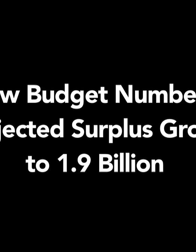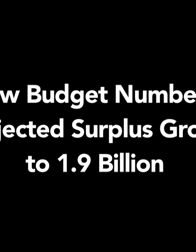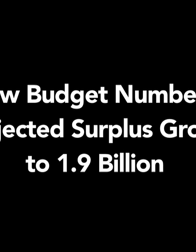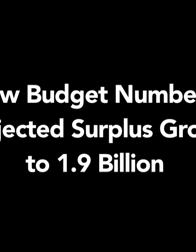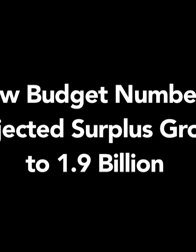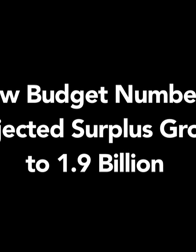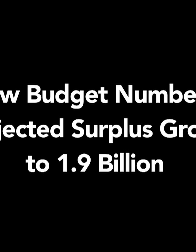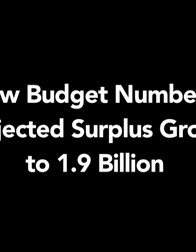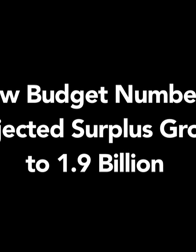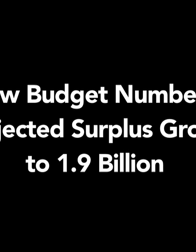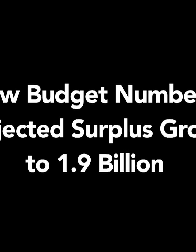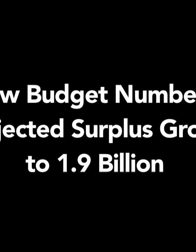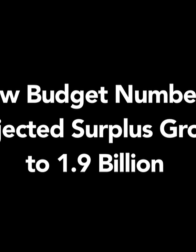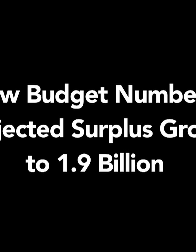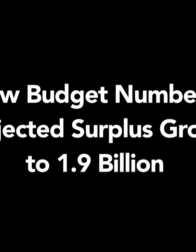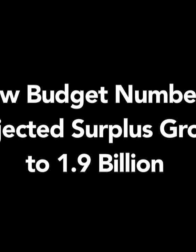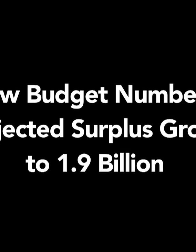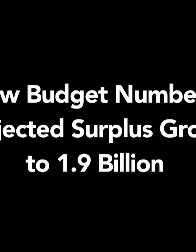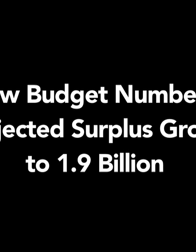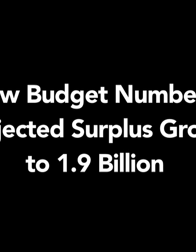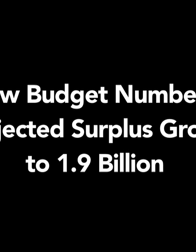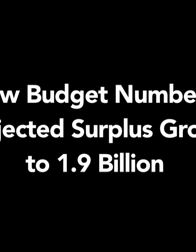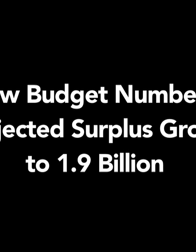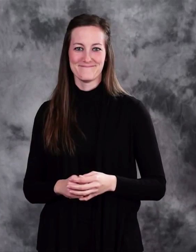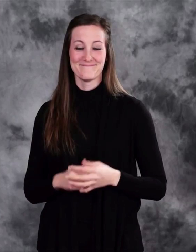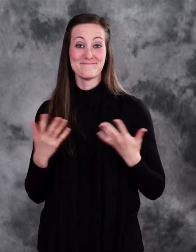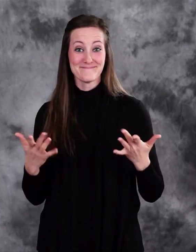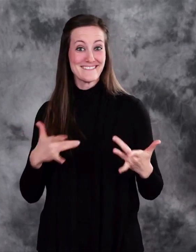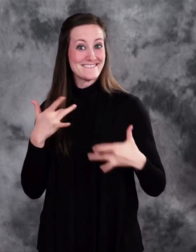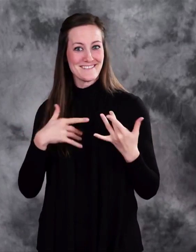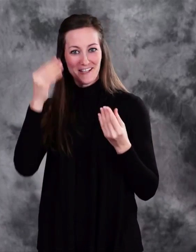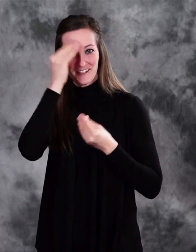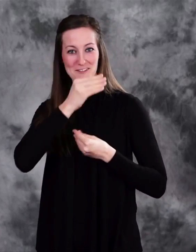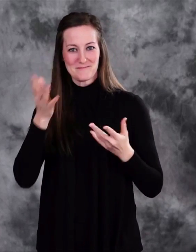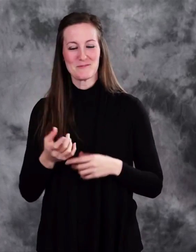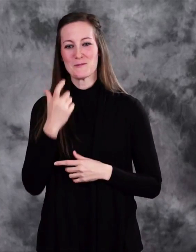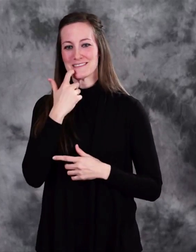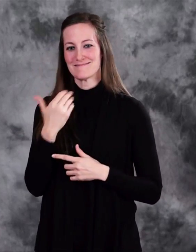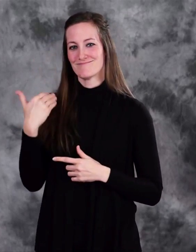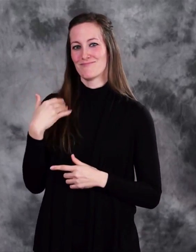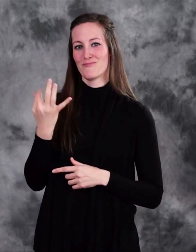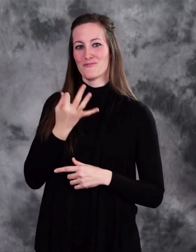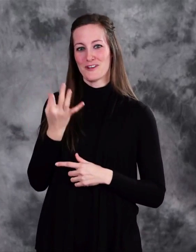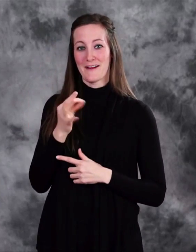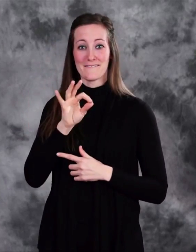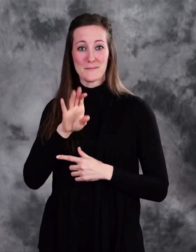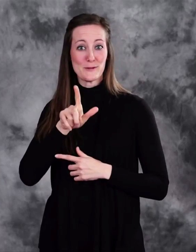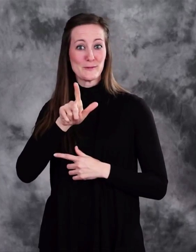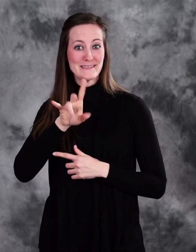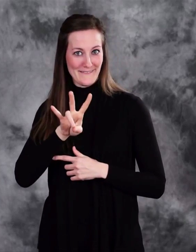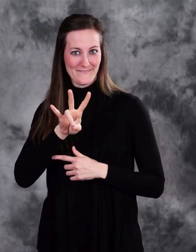New Budget Numbers Projected Budget Surplus Grows to $1.9 billion On Friday, February 27th,